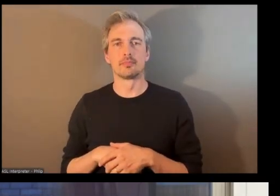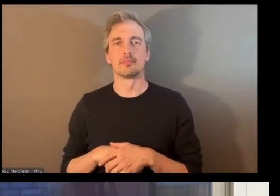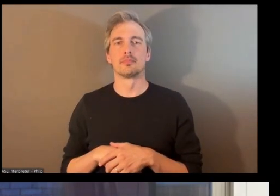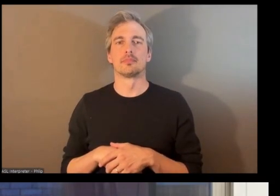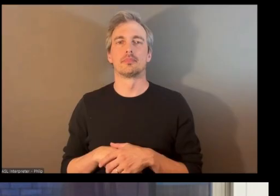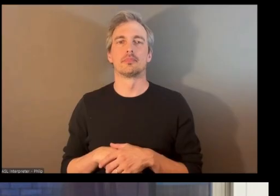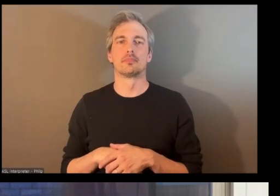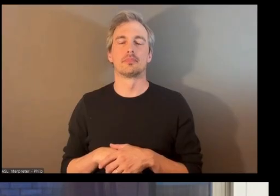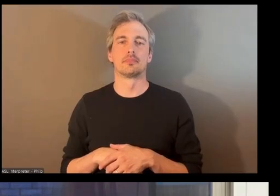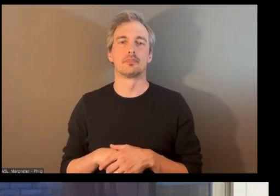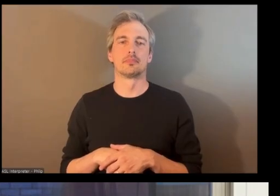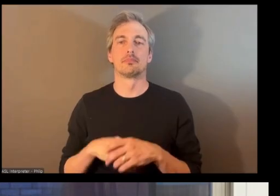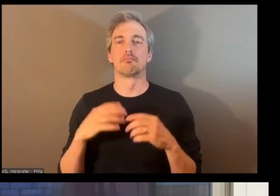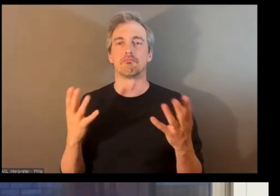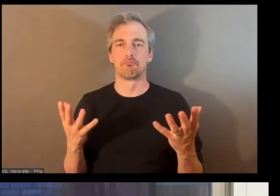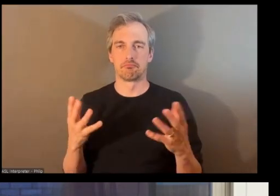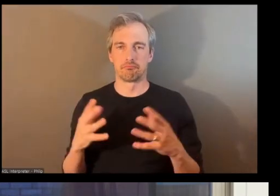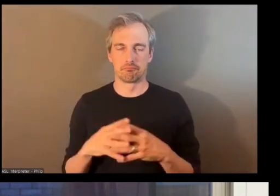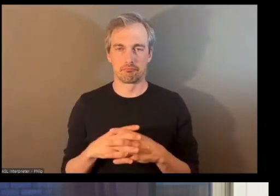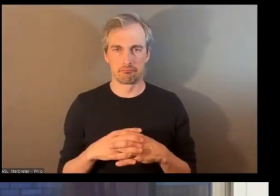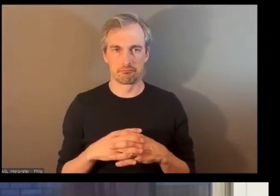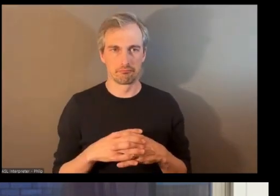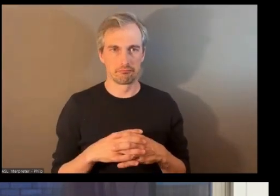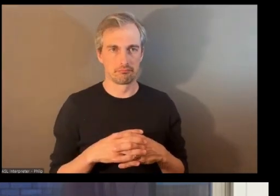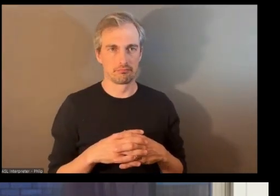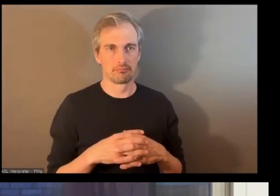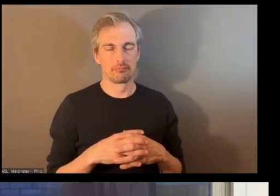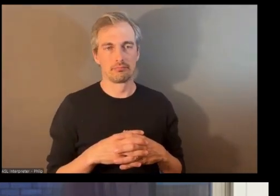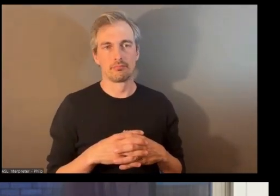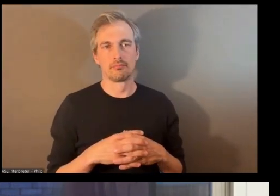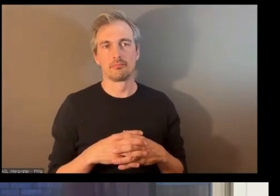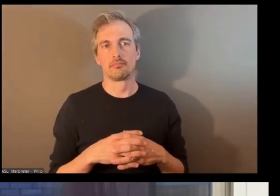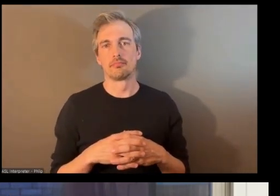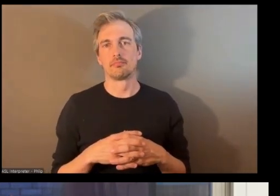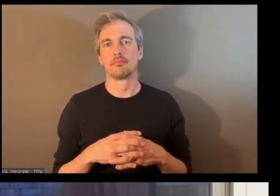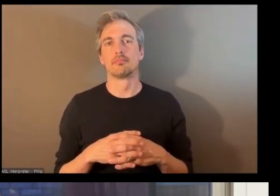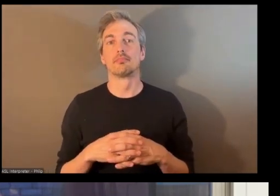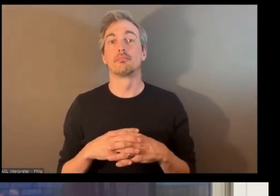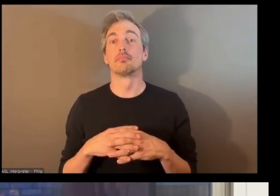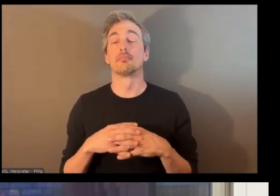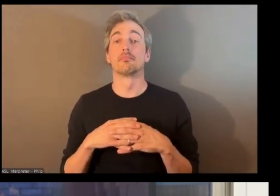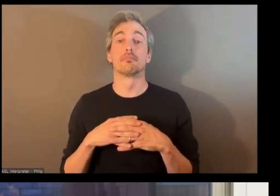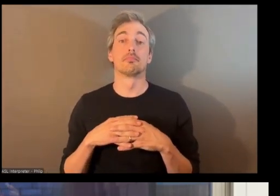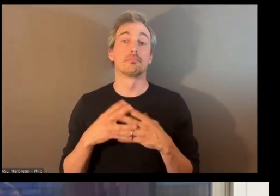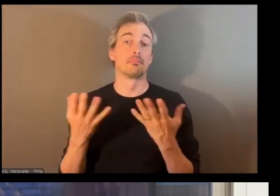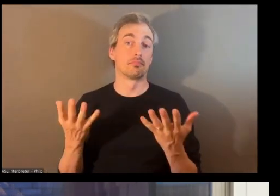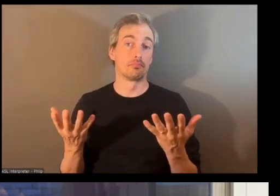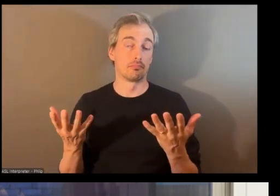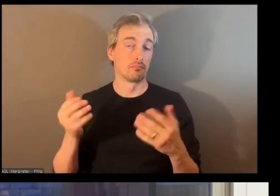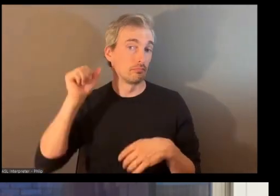Then if we talk about audio, video, and multimedia, there are